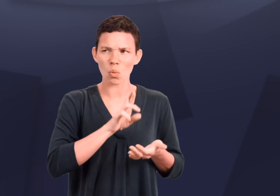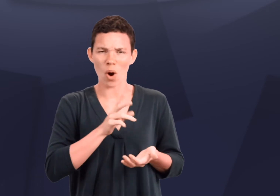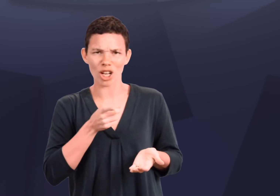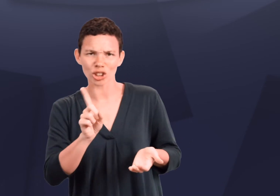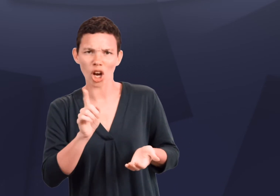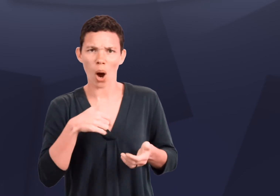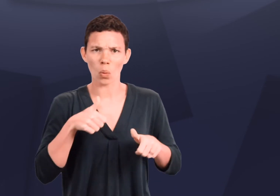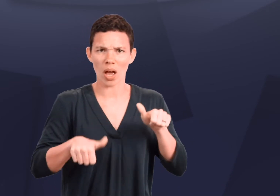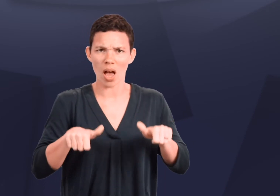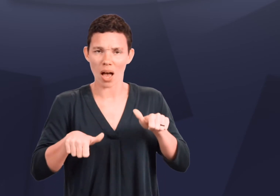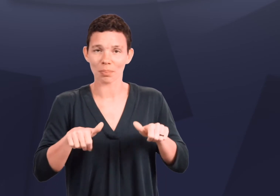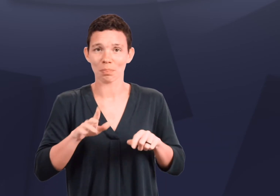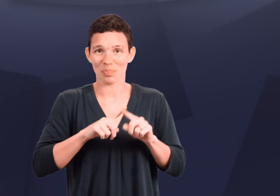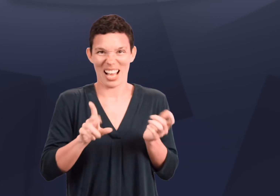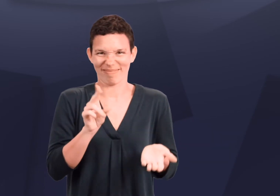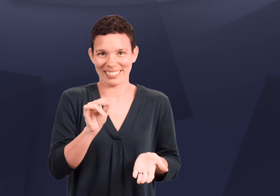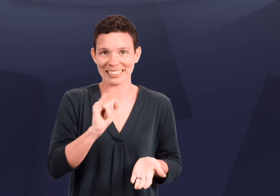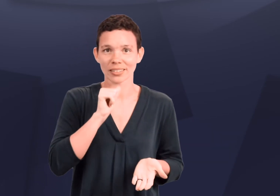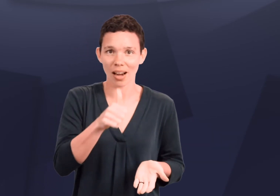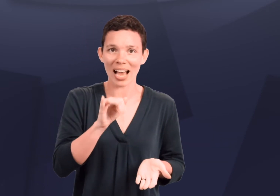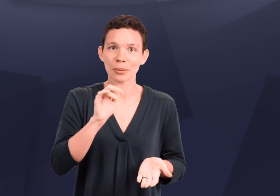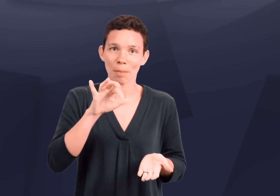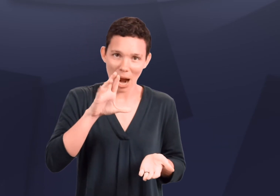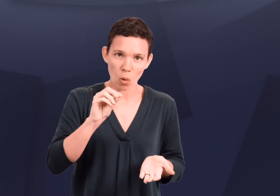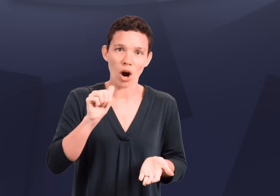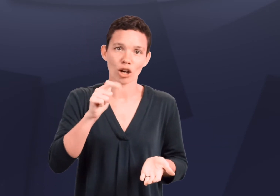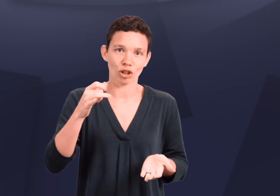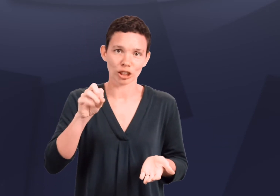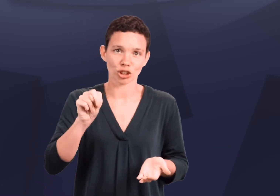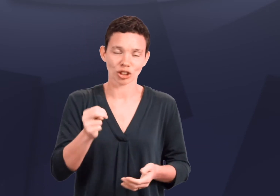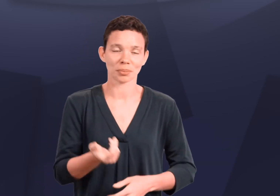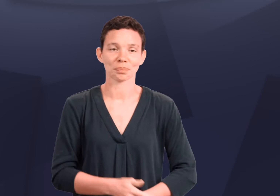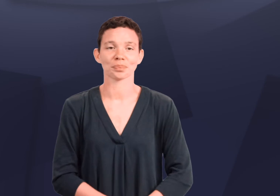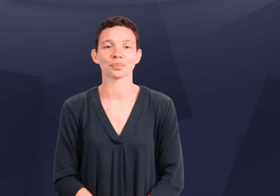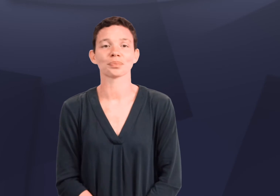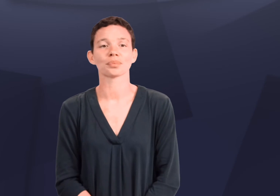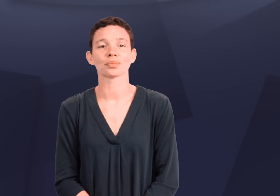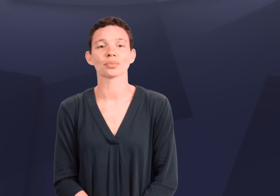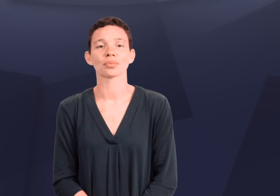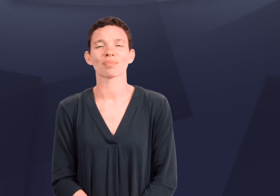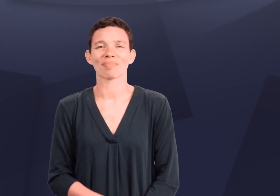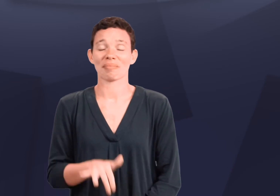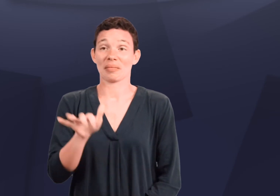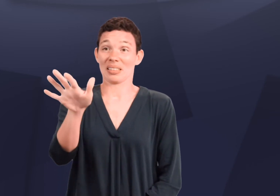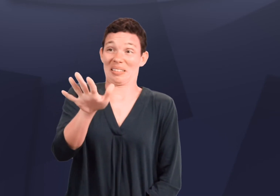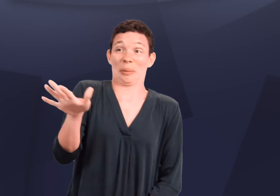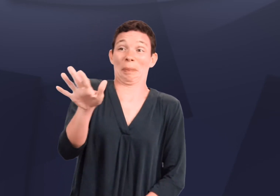It may seem ambiguous or difficult to react to this comment, but it's not a compliment. It was a microaggression.